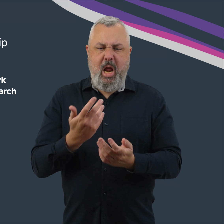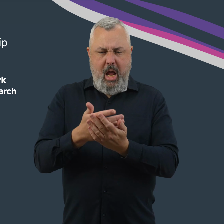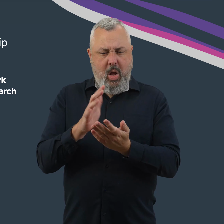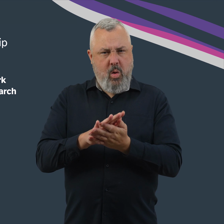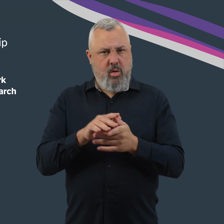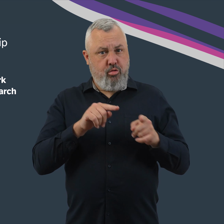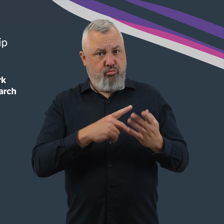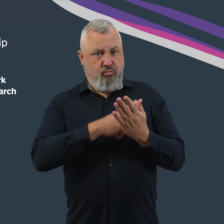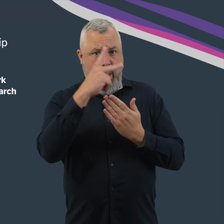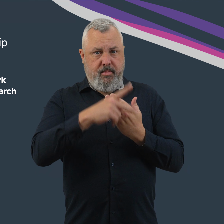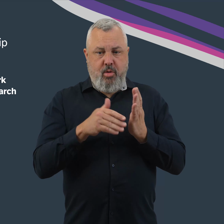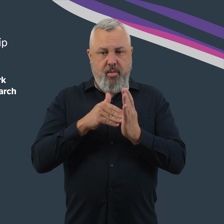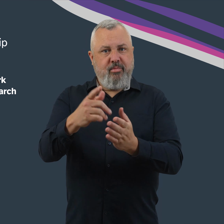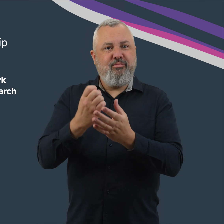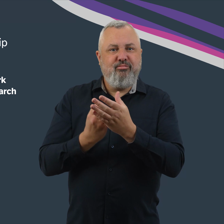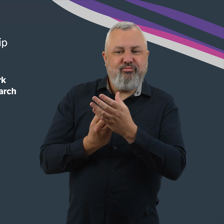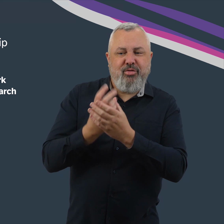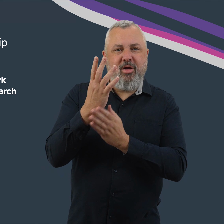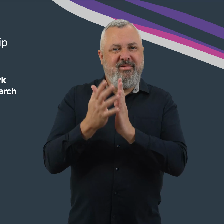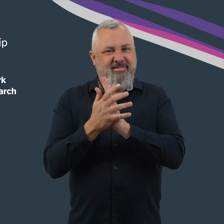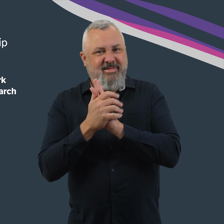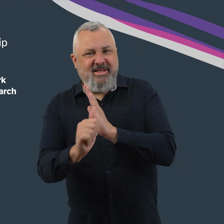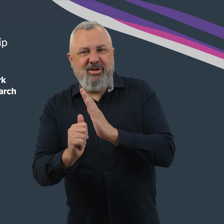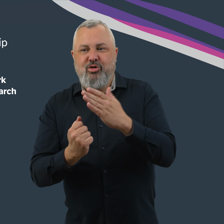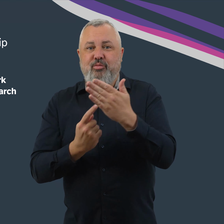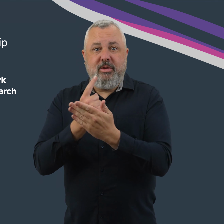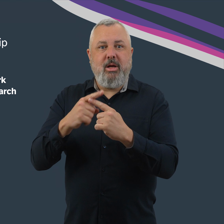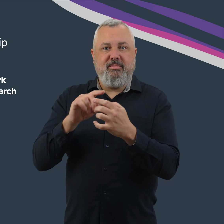How would the program help you develop skills and opportunities to